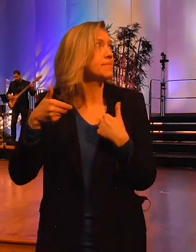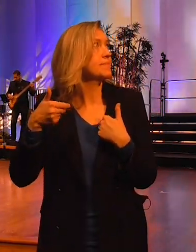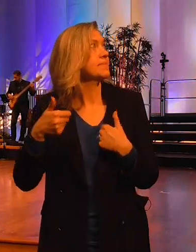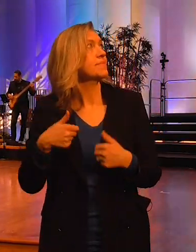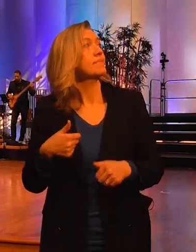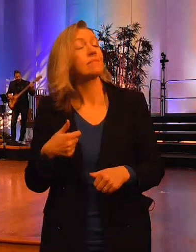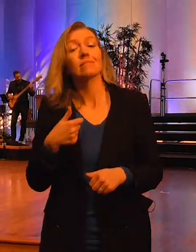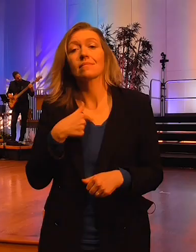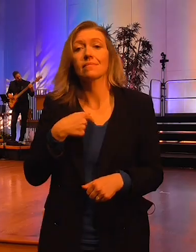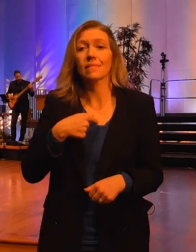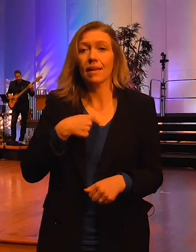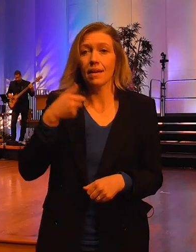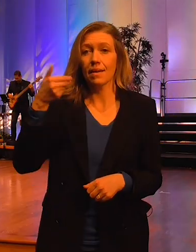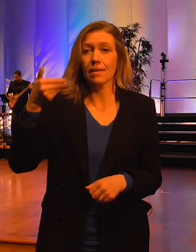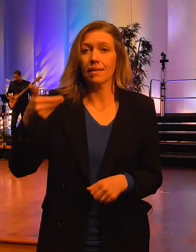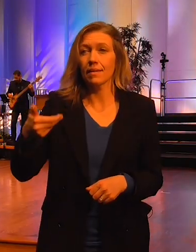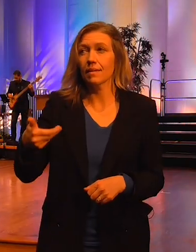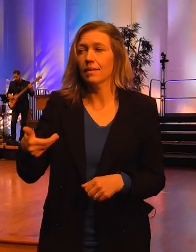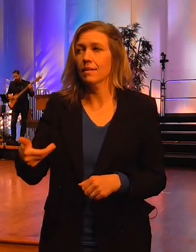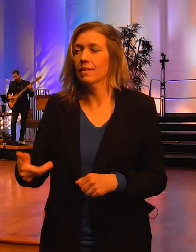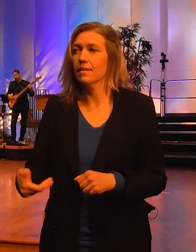I am You